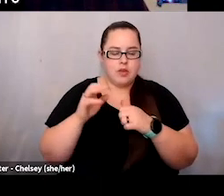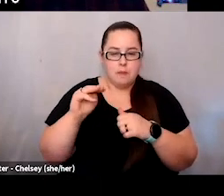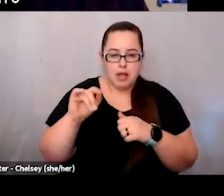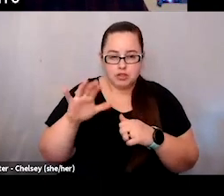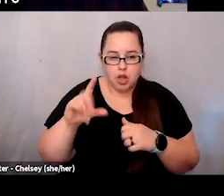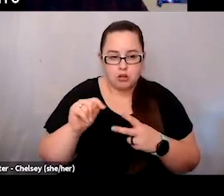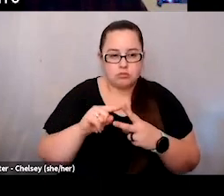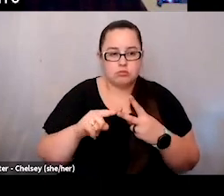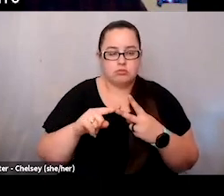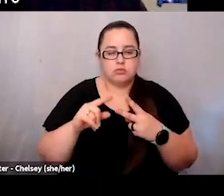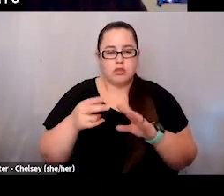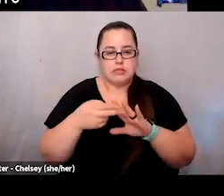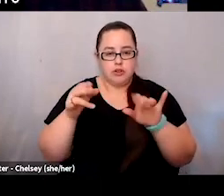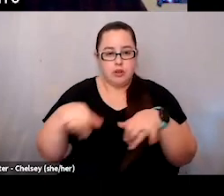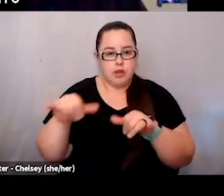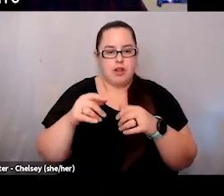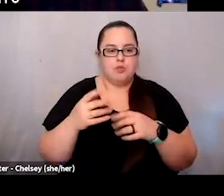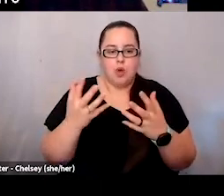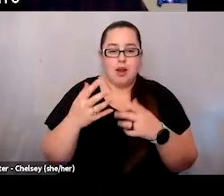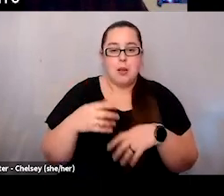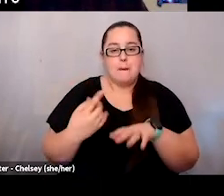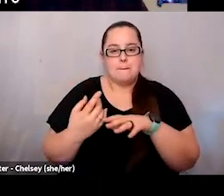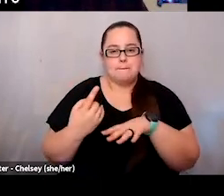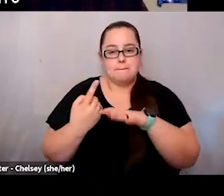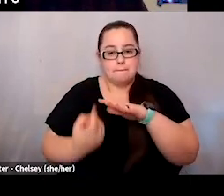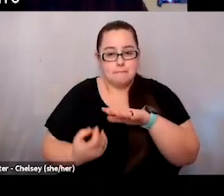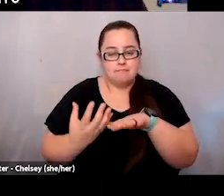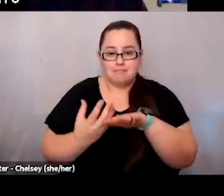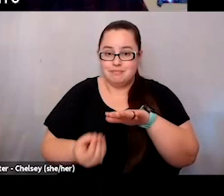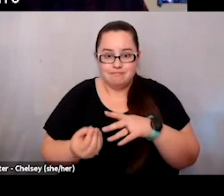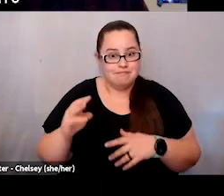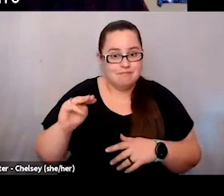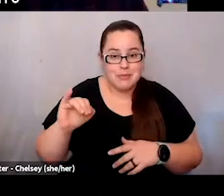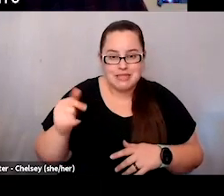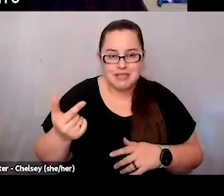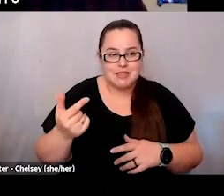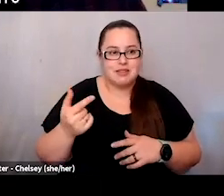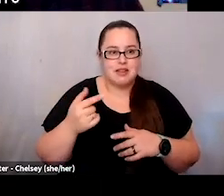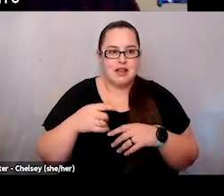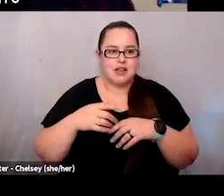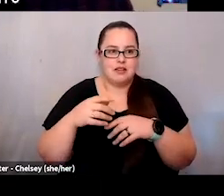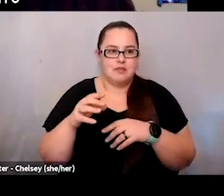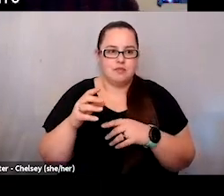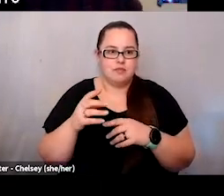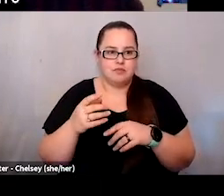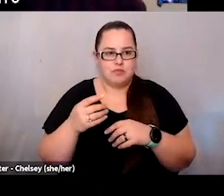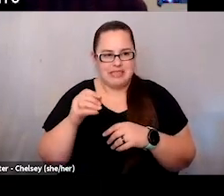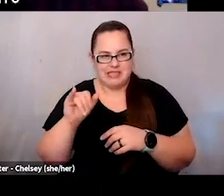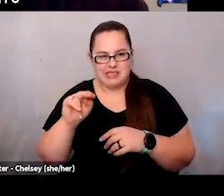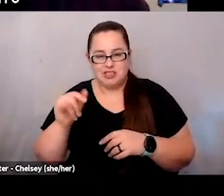want to deal with, besides the mascot issue and the stereotyping is the missing and murdered indigenous women's issue. And this is kind of how I'm going to kind of close up